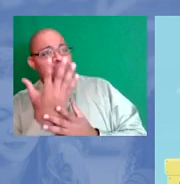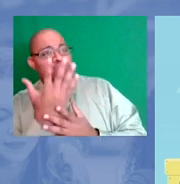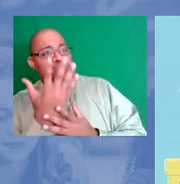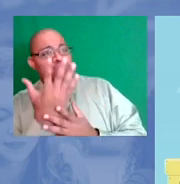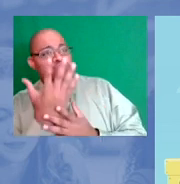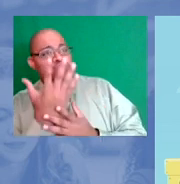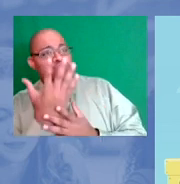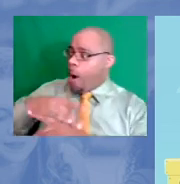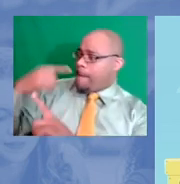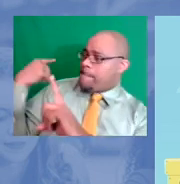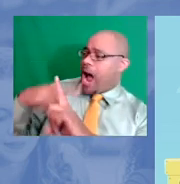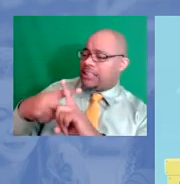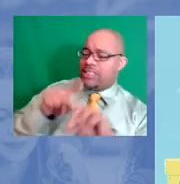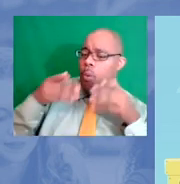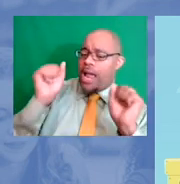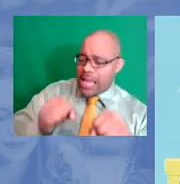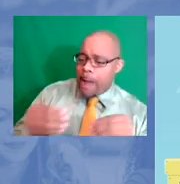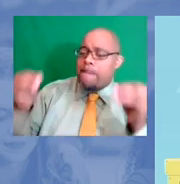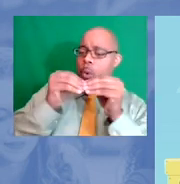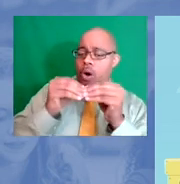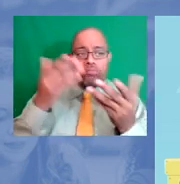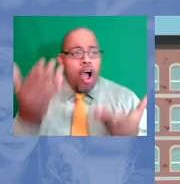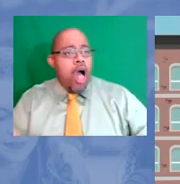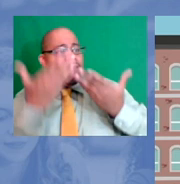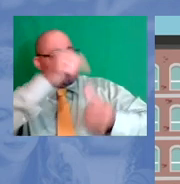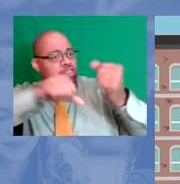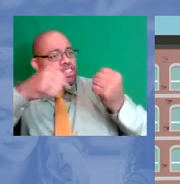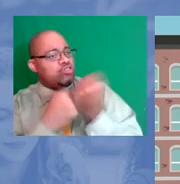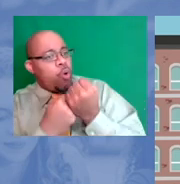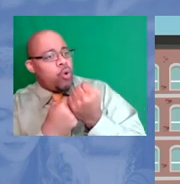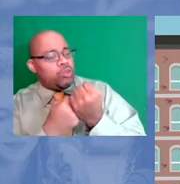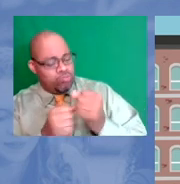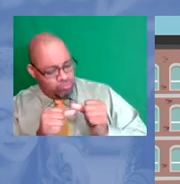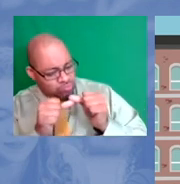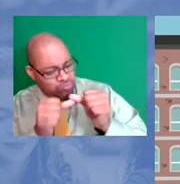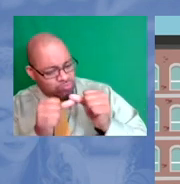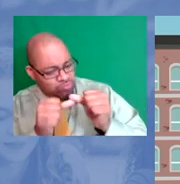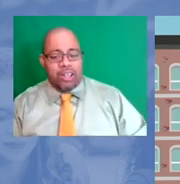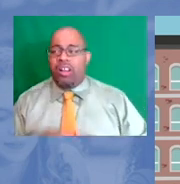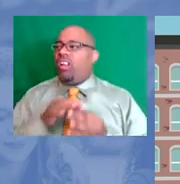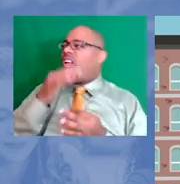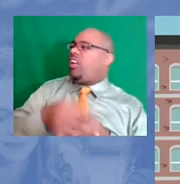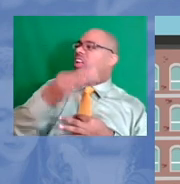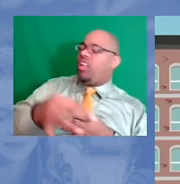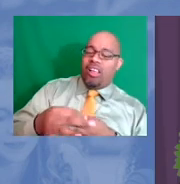MORE OF LIFTING EACH OTHER AND SHOWING SUPPORT. PROCRASTINATION, HATE AND RACISM WE ABORT.